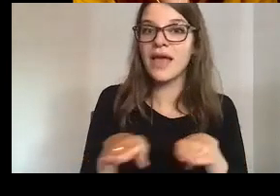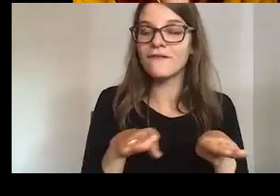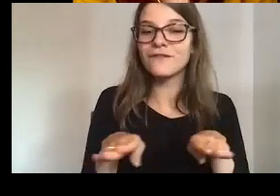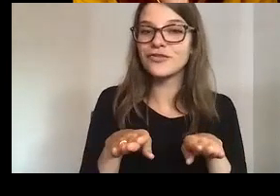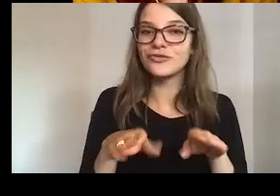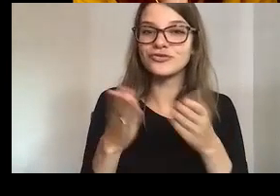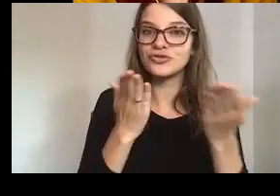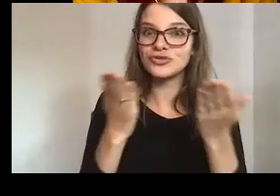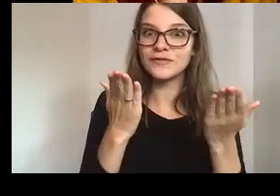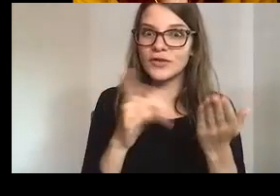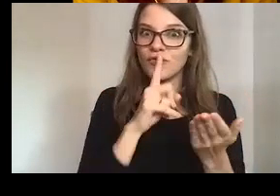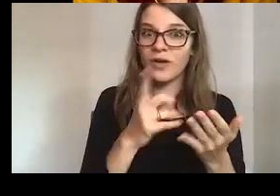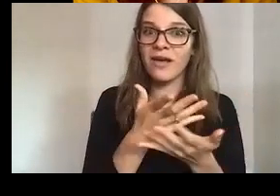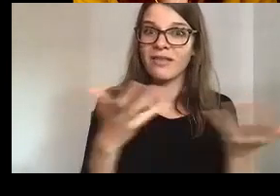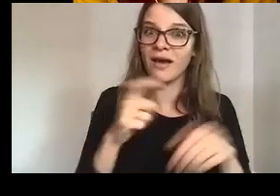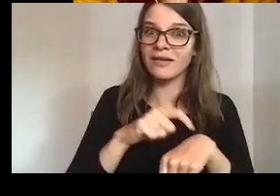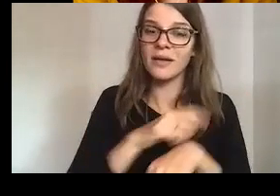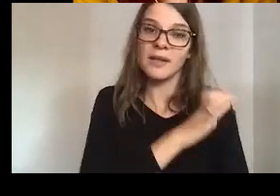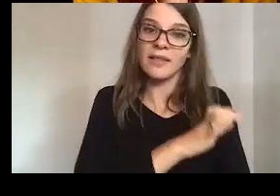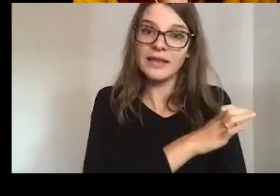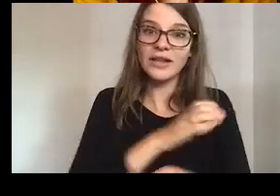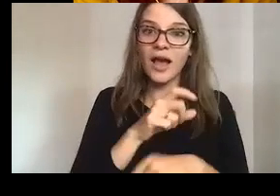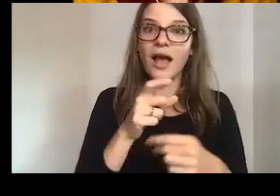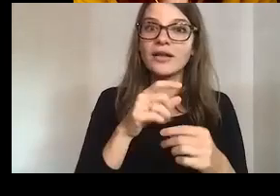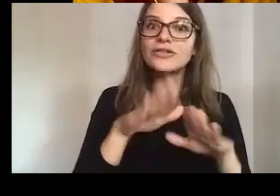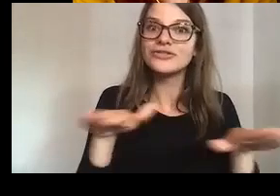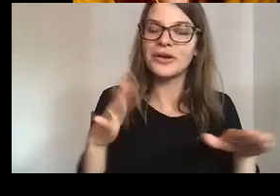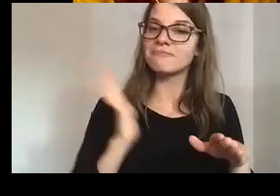it was really a lot of time where the clinician and the child were spending time one-on-one